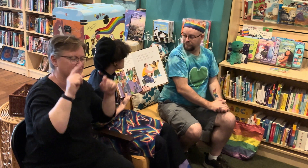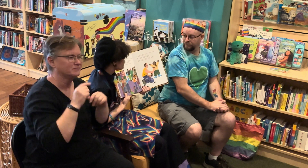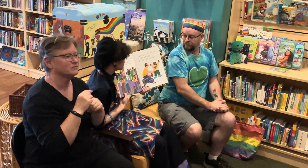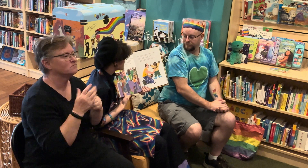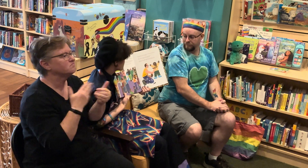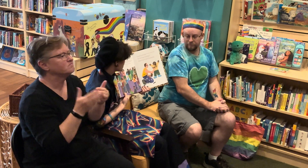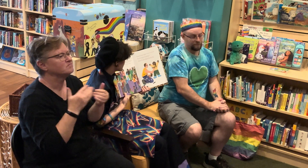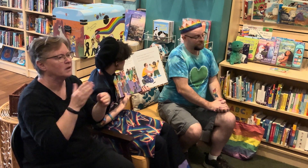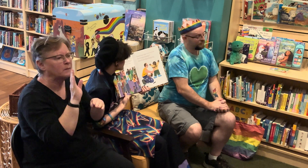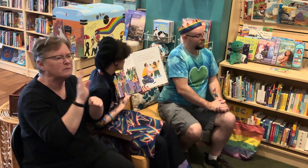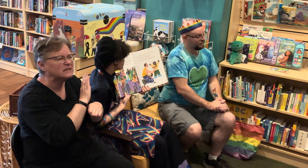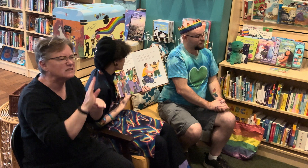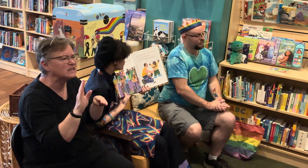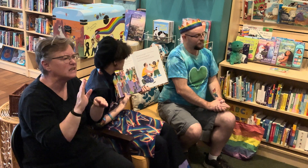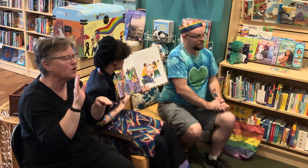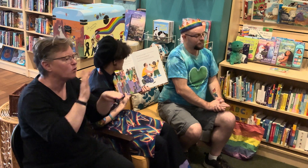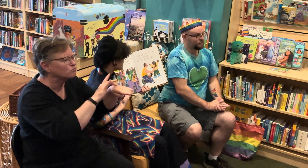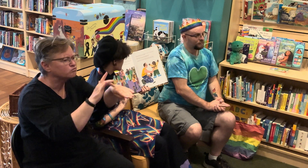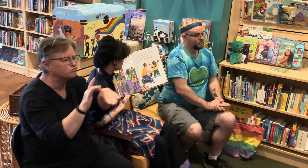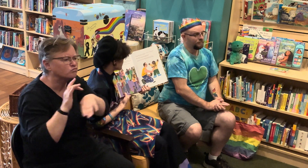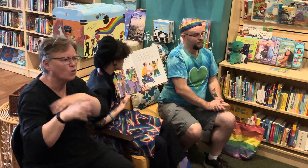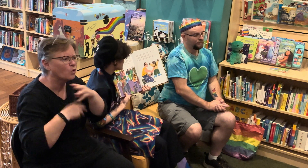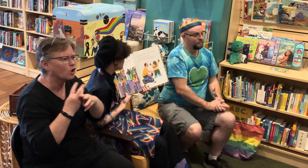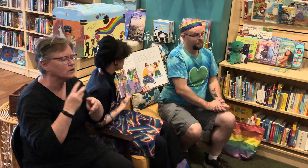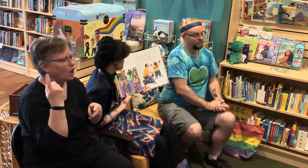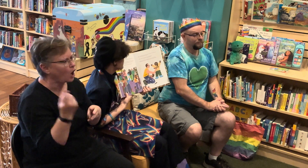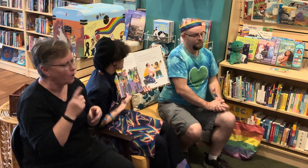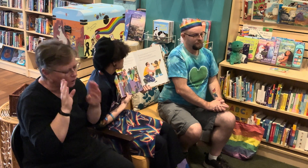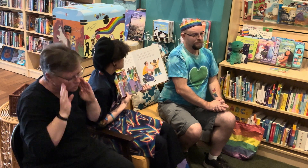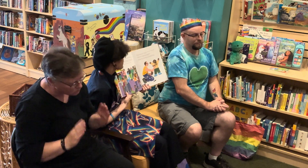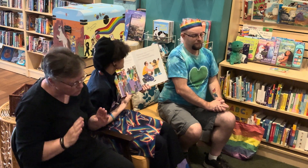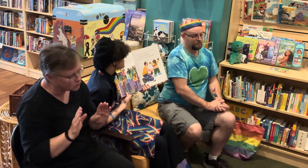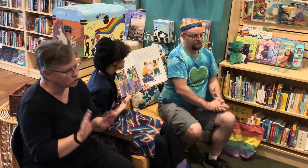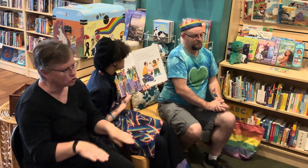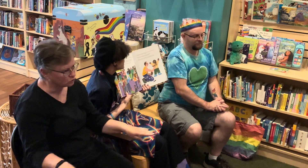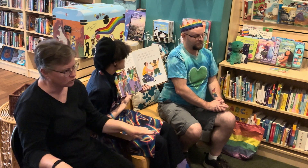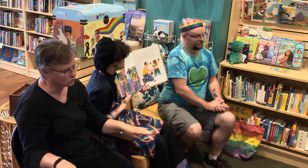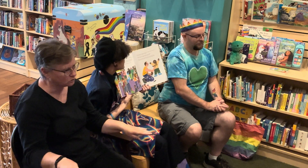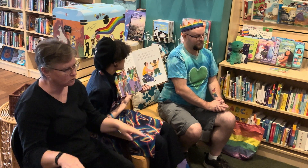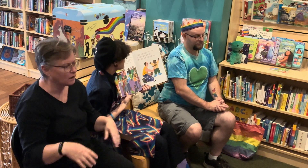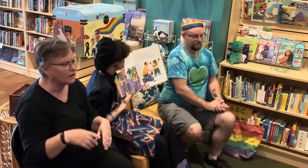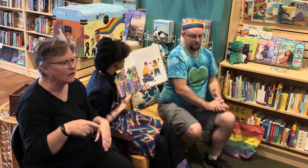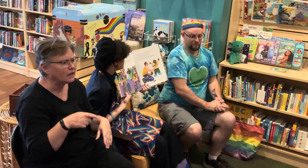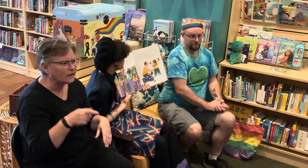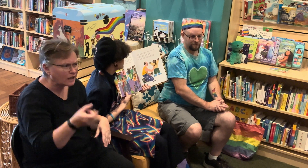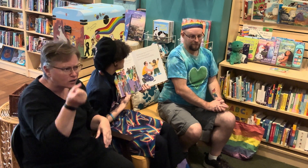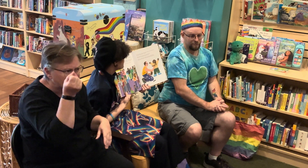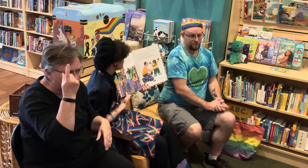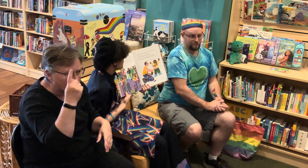the world he went, Keith always made time for children. Keith understood kids and they understood him.